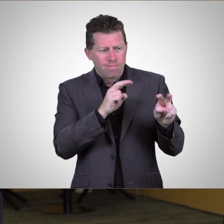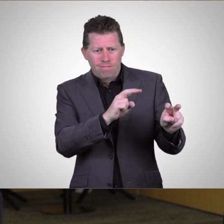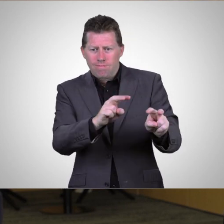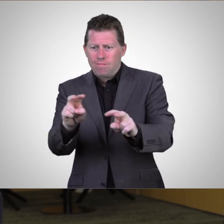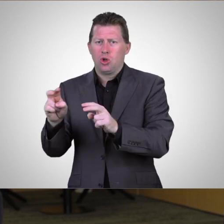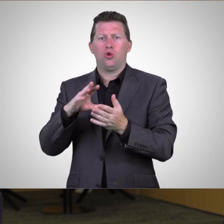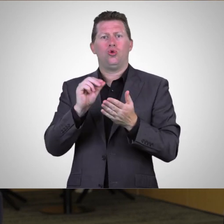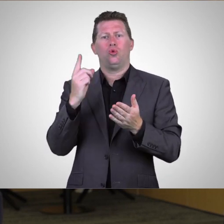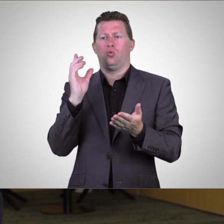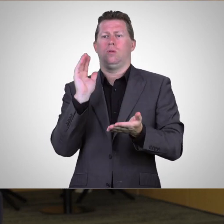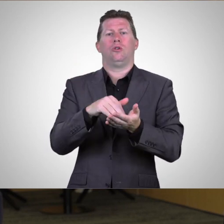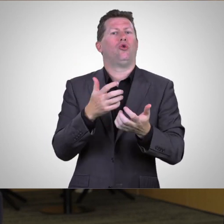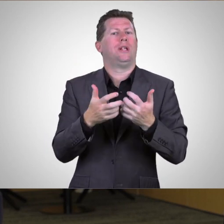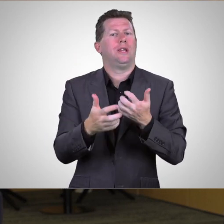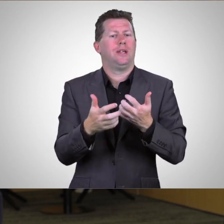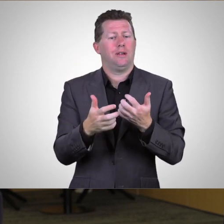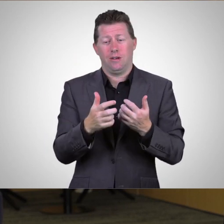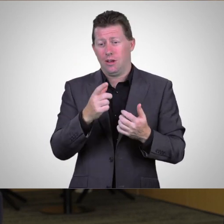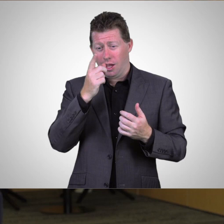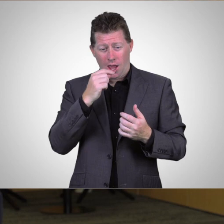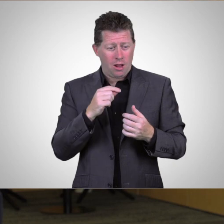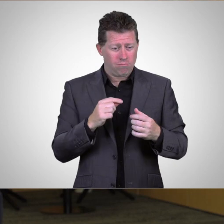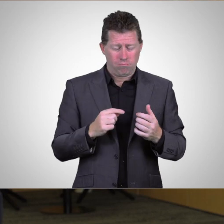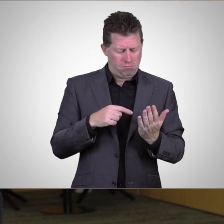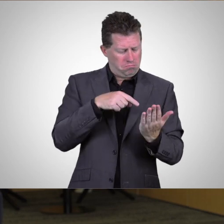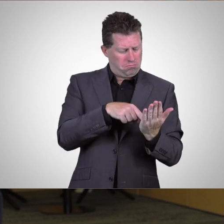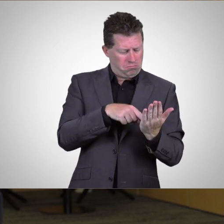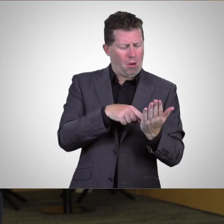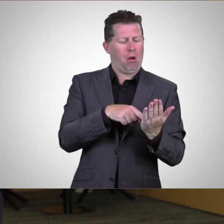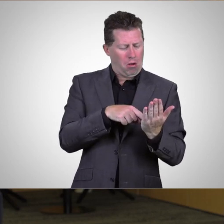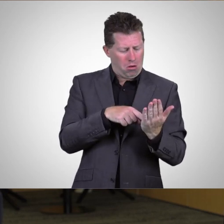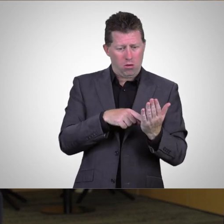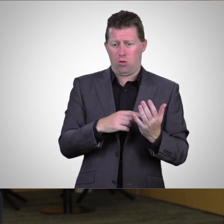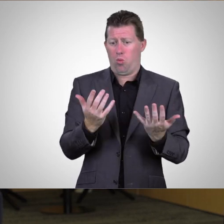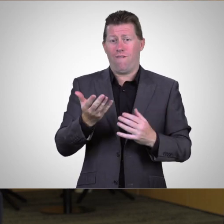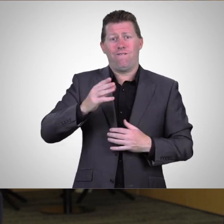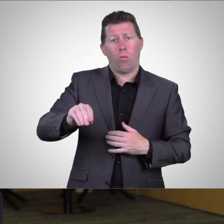on students who come, so they can find out the sorts of locations their students come from,